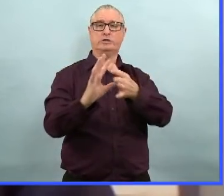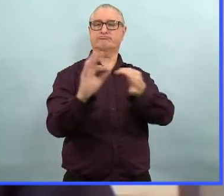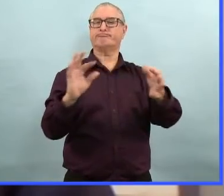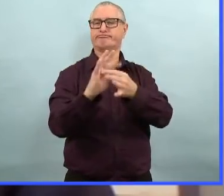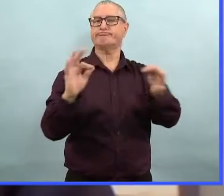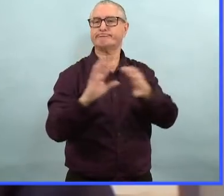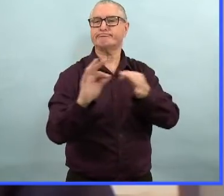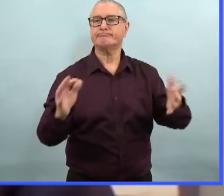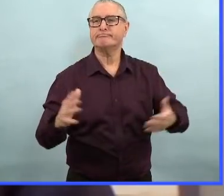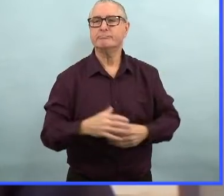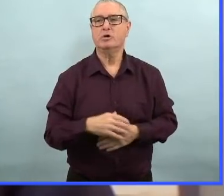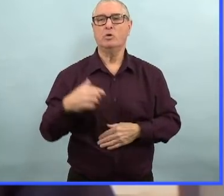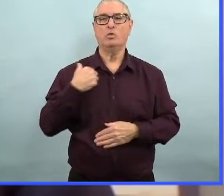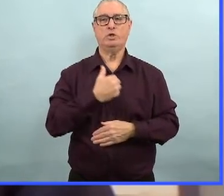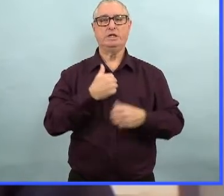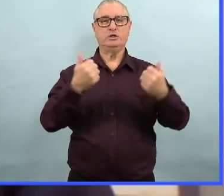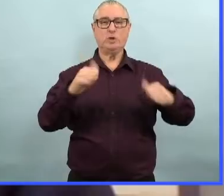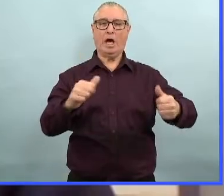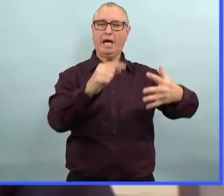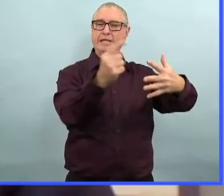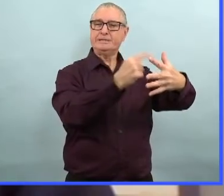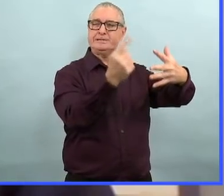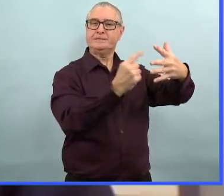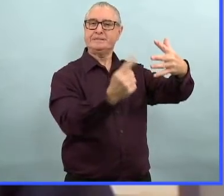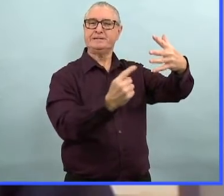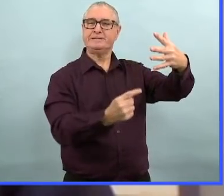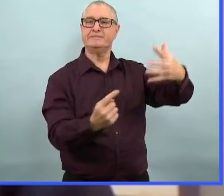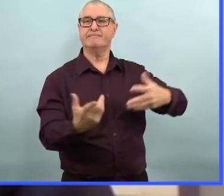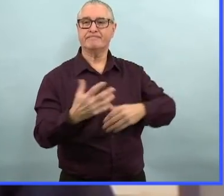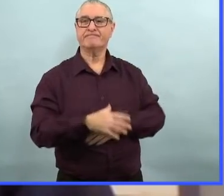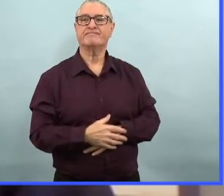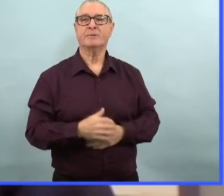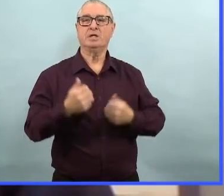and we're uh working on getting even more of those rapid tests out which would uh